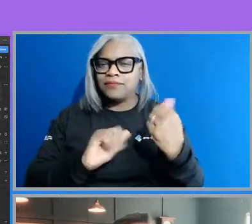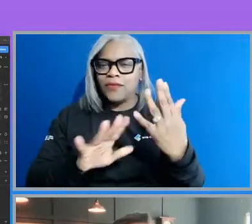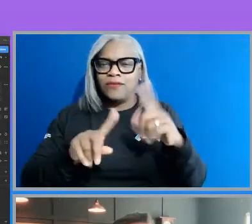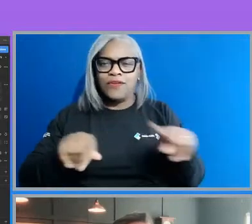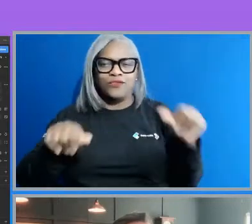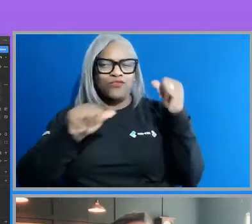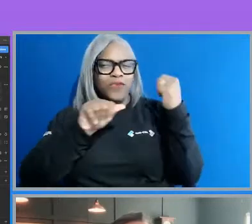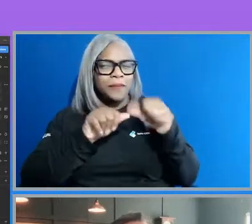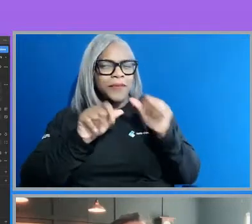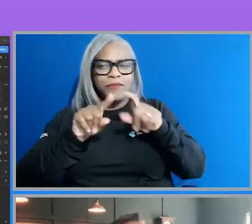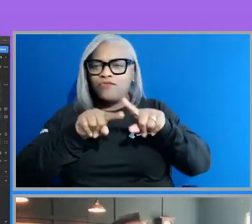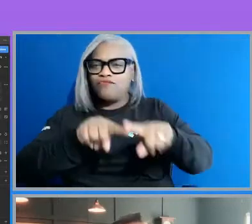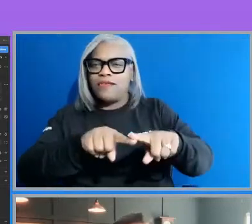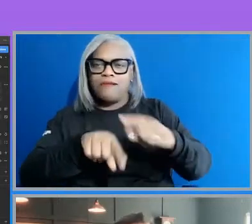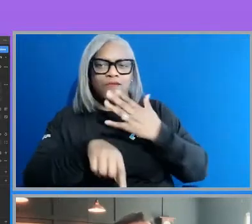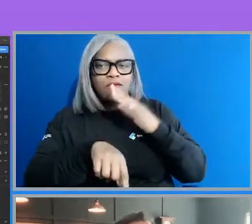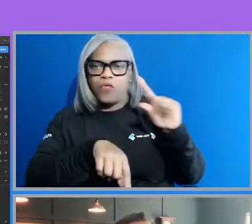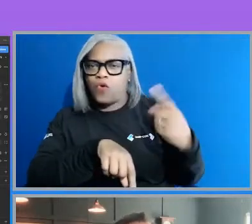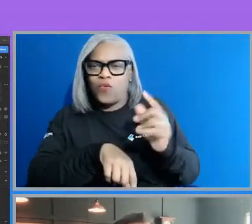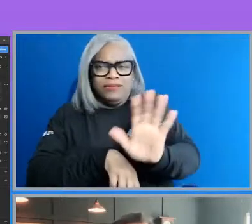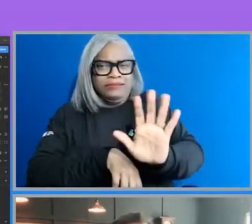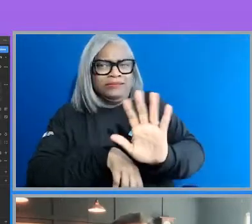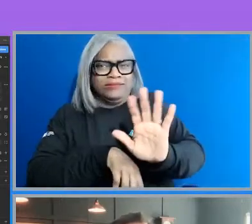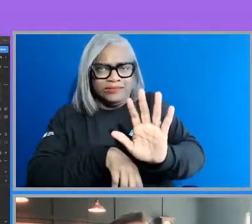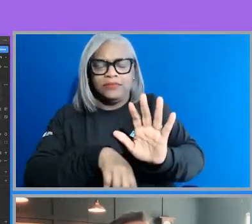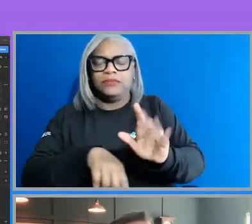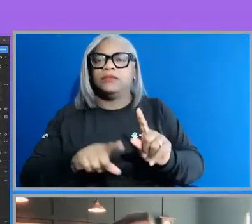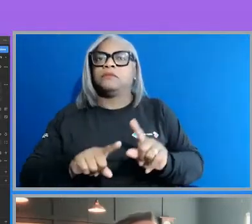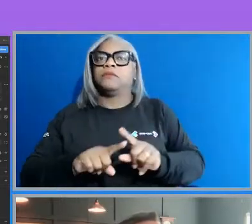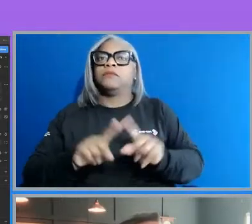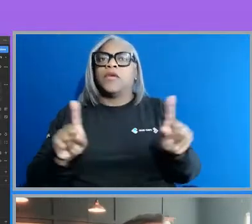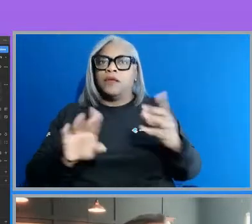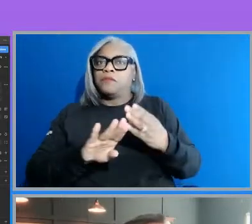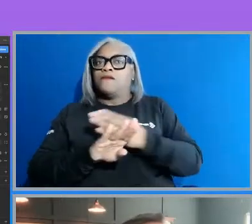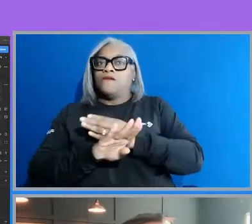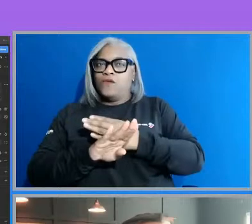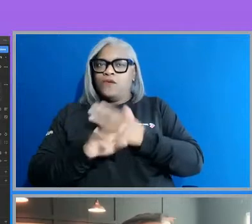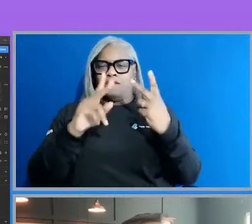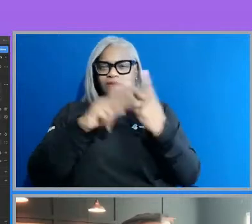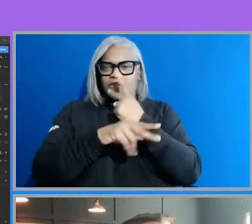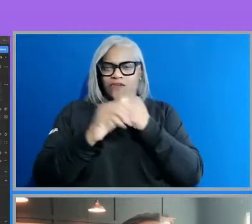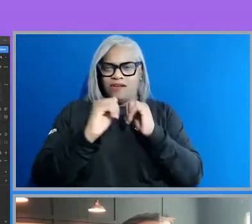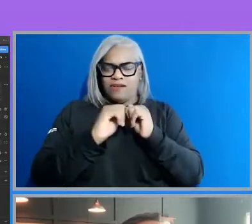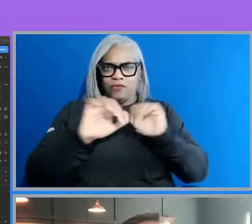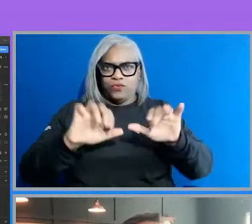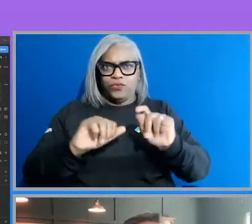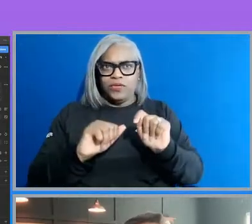remember, you don't want to rely on color. So before you dig too deep into how to solve these, test those patterns, test that